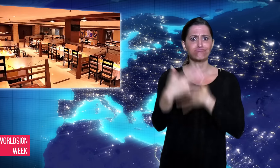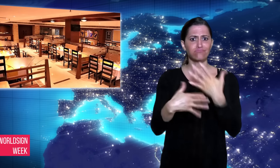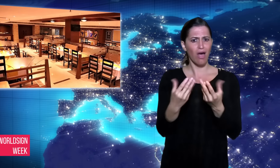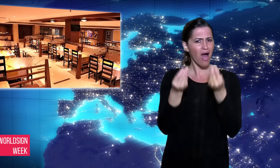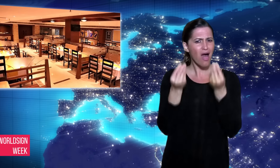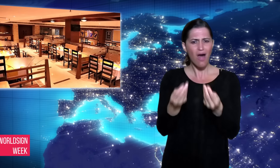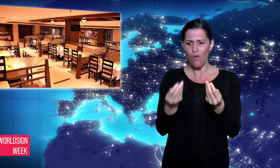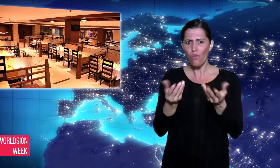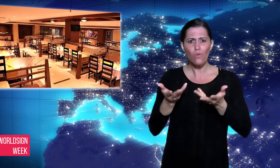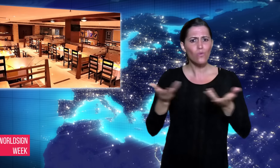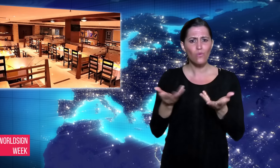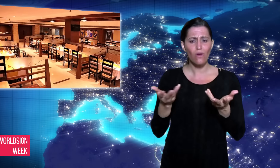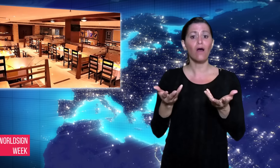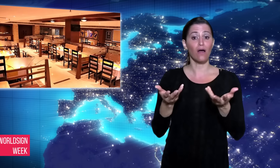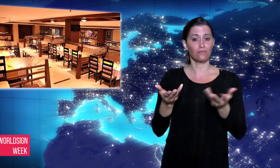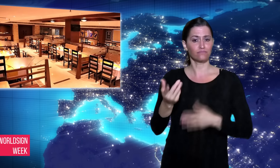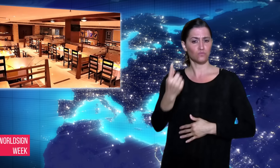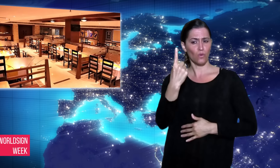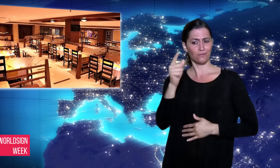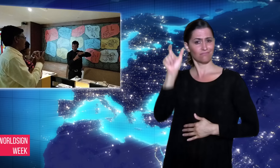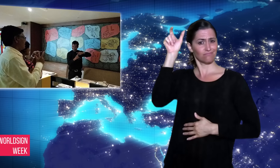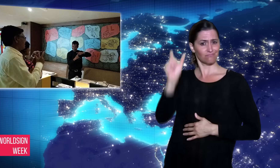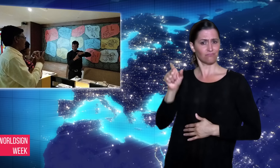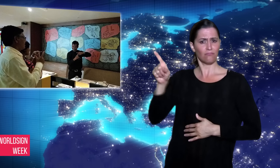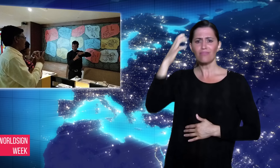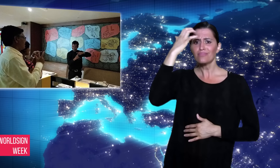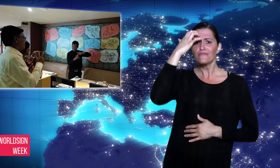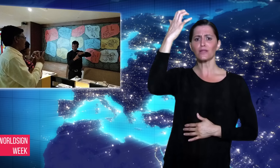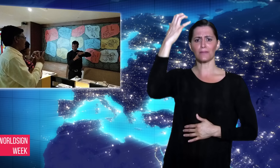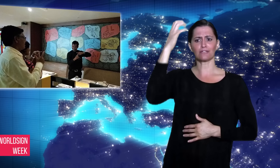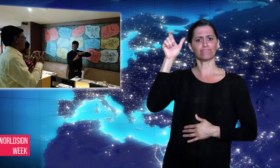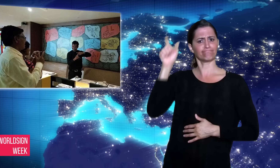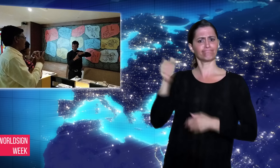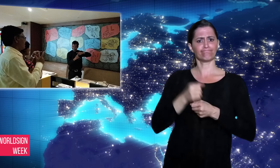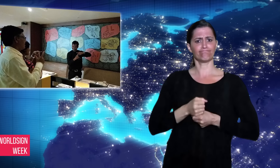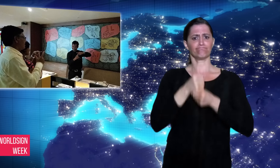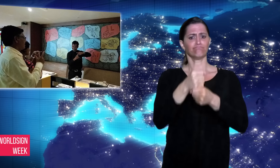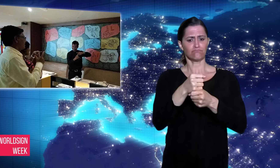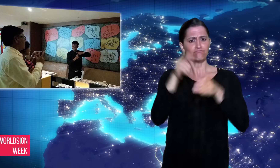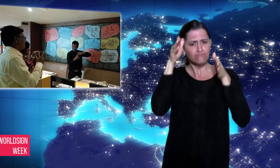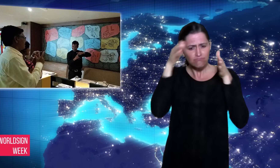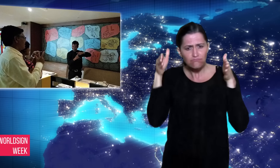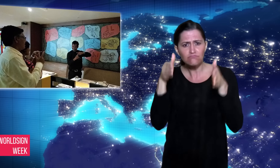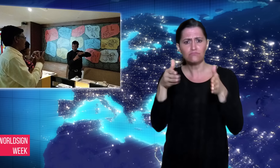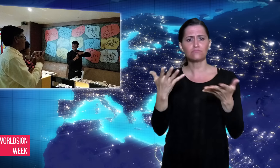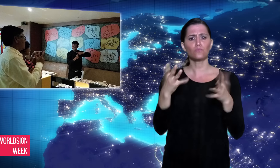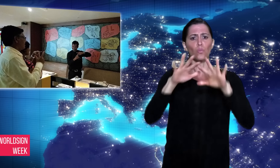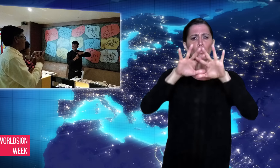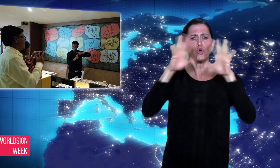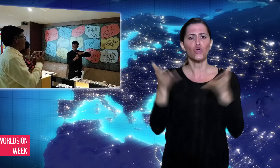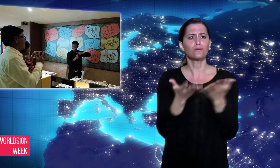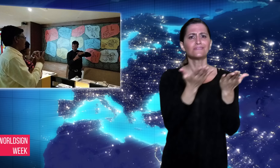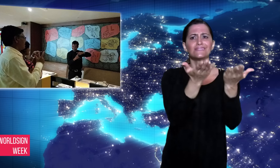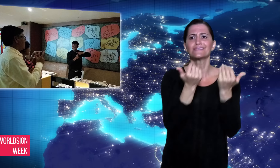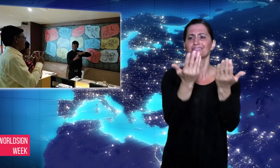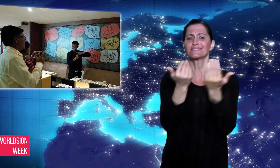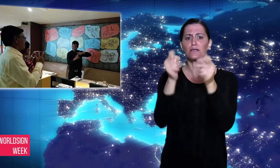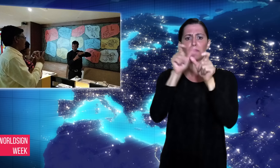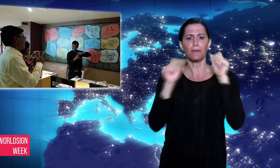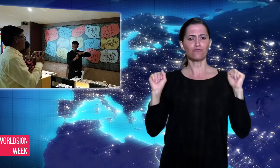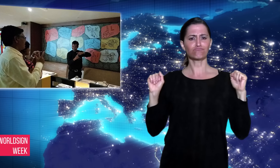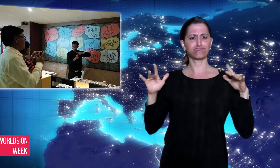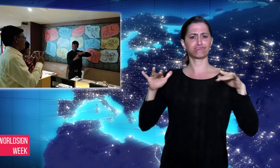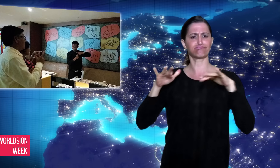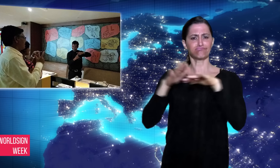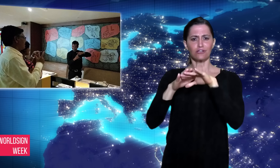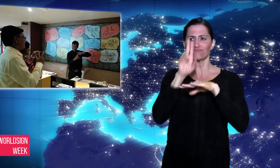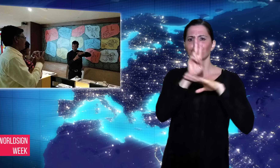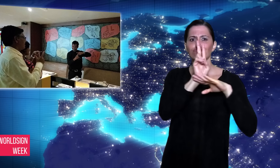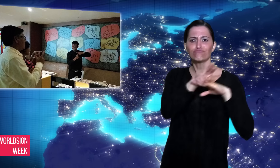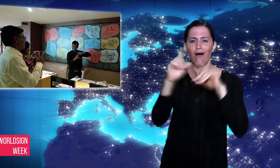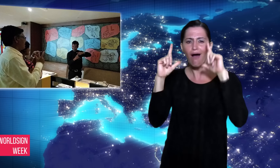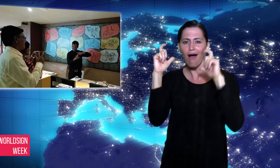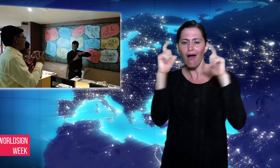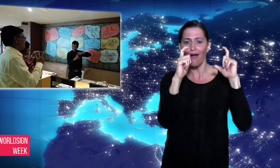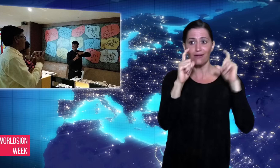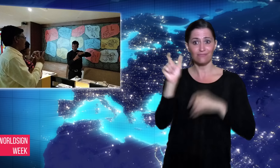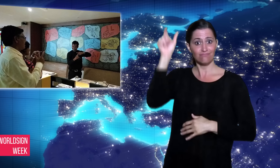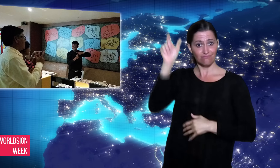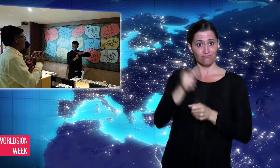opening a themed restaurant to boost